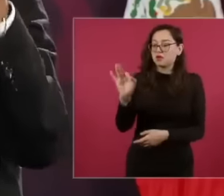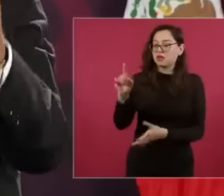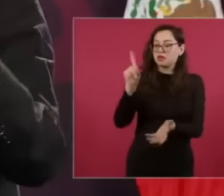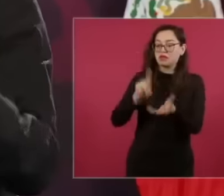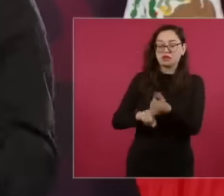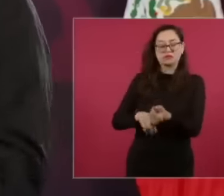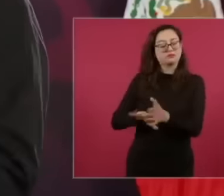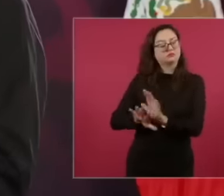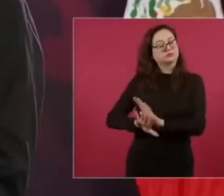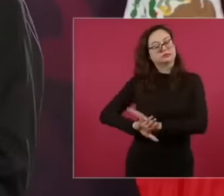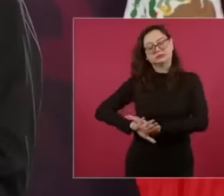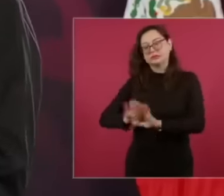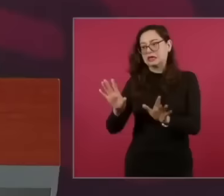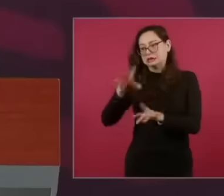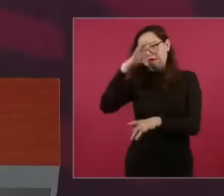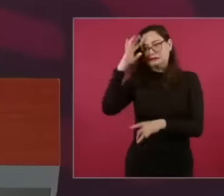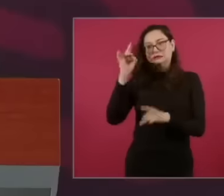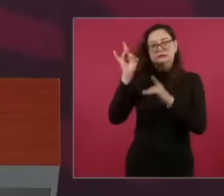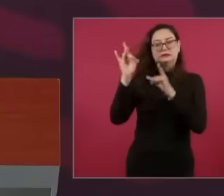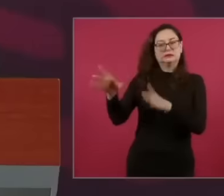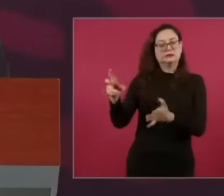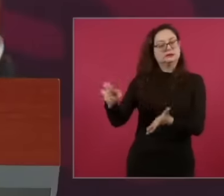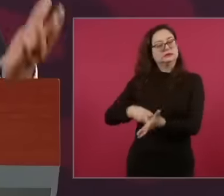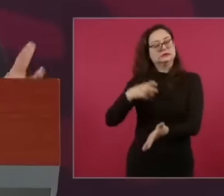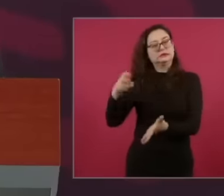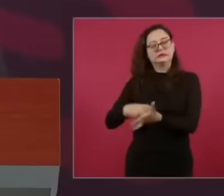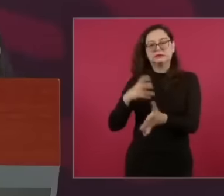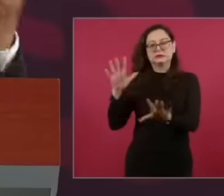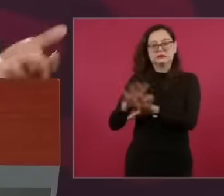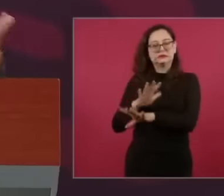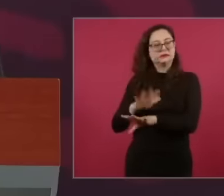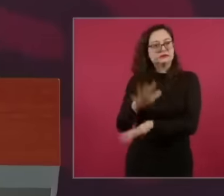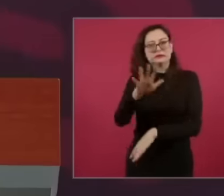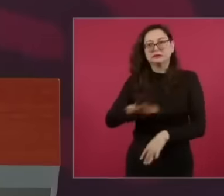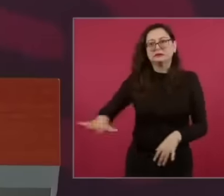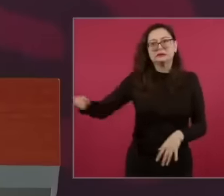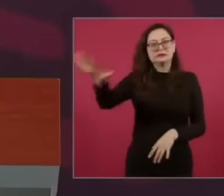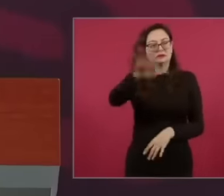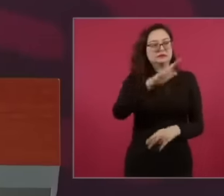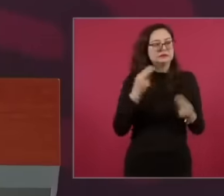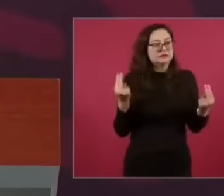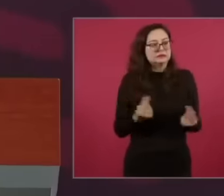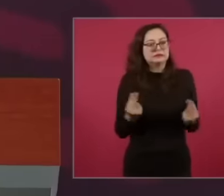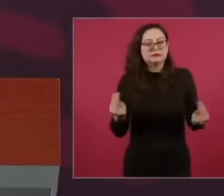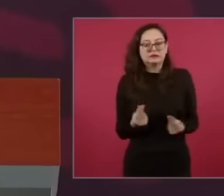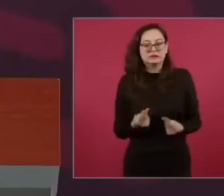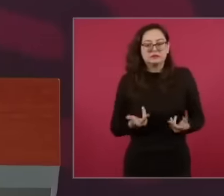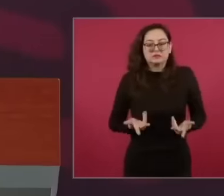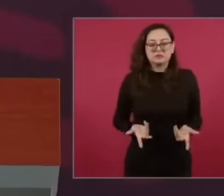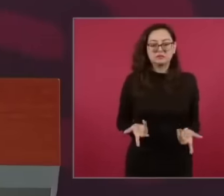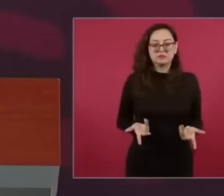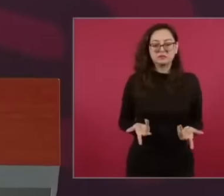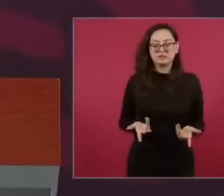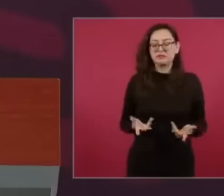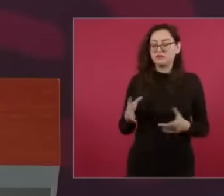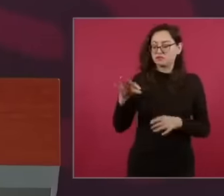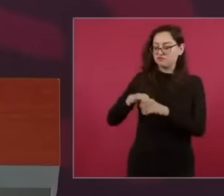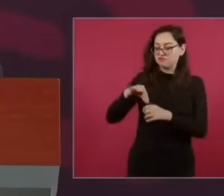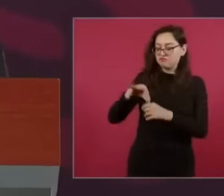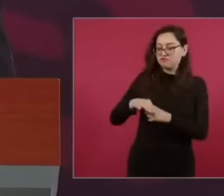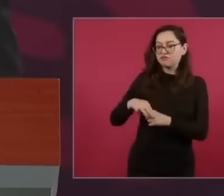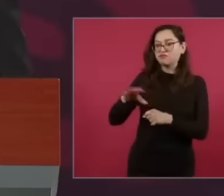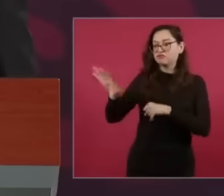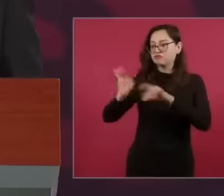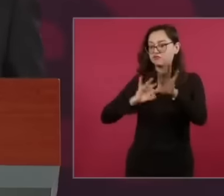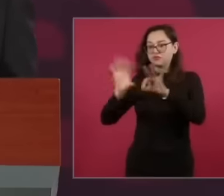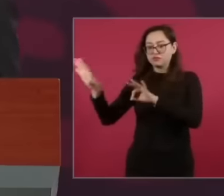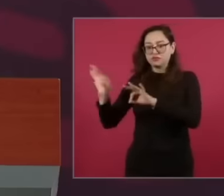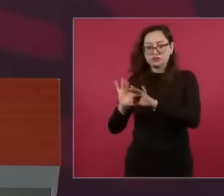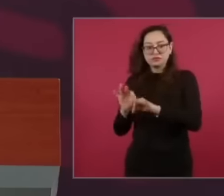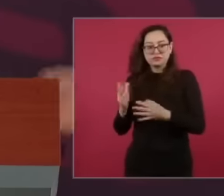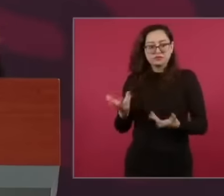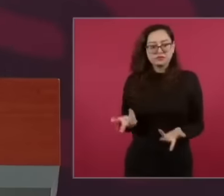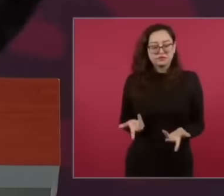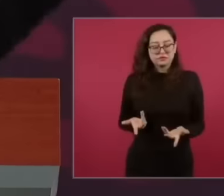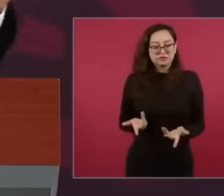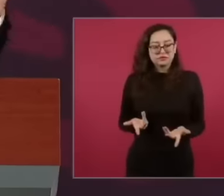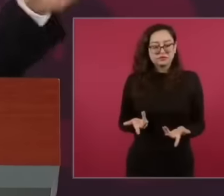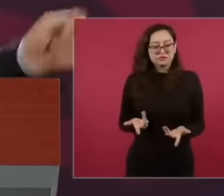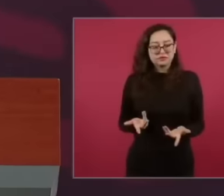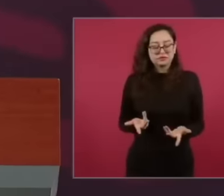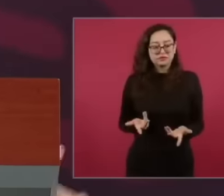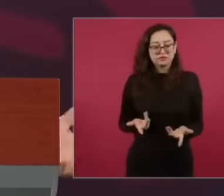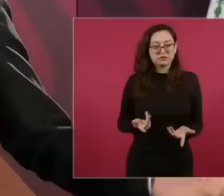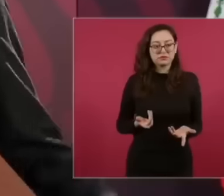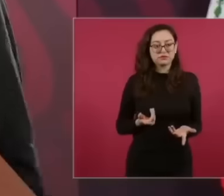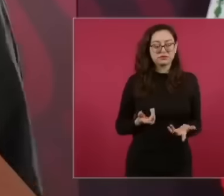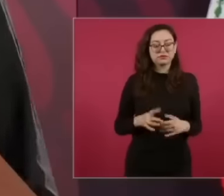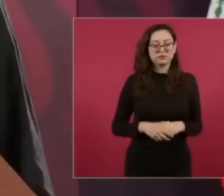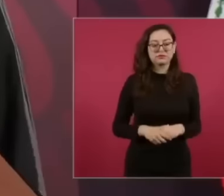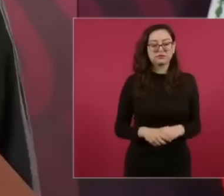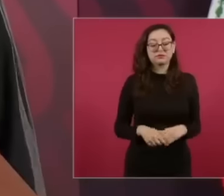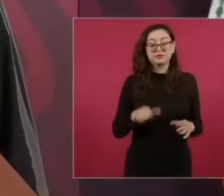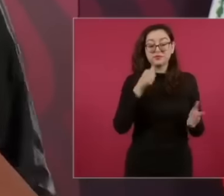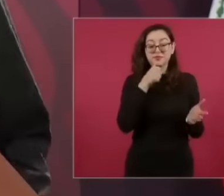judges to the magistrates to the ministers now in García Luna's letter García